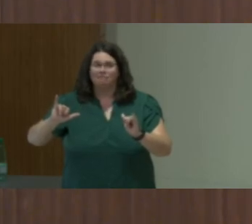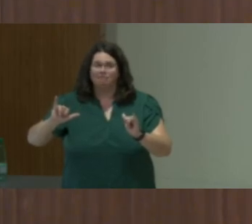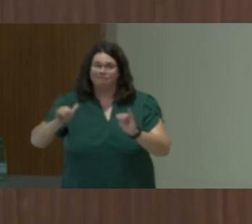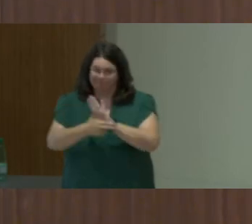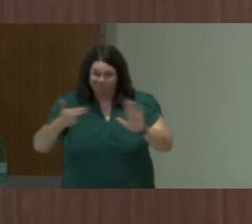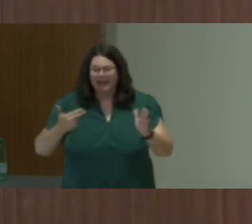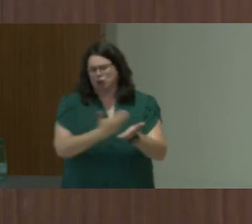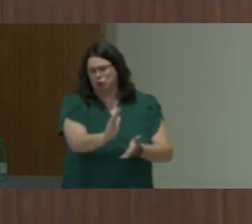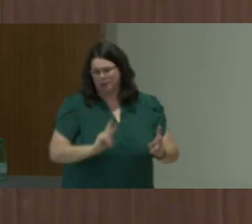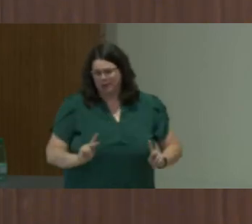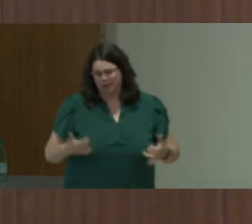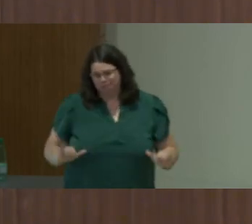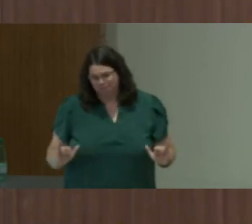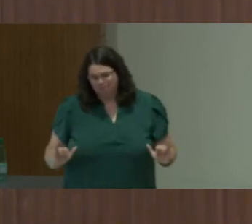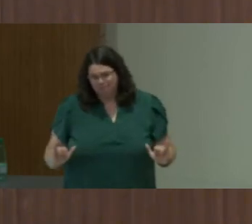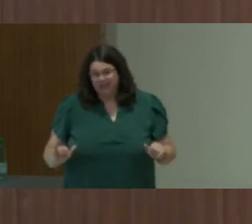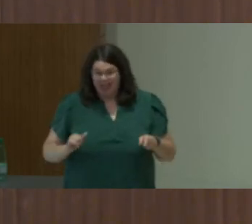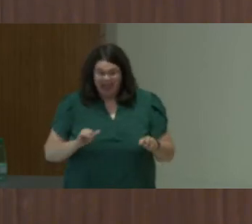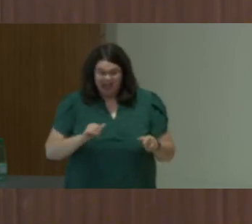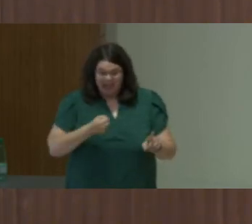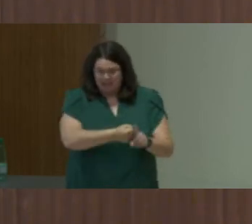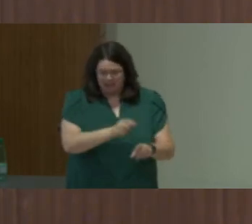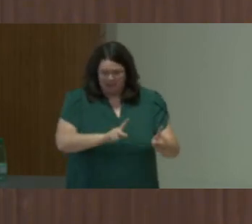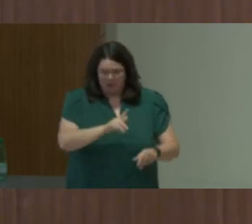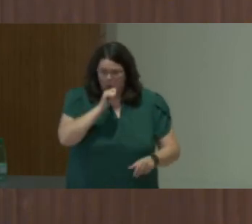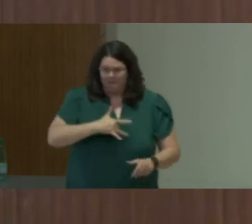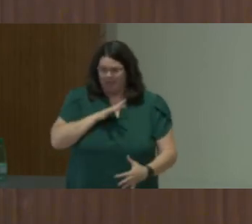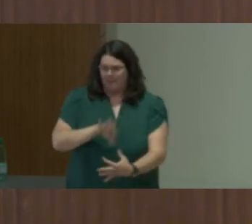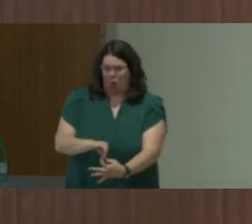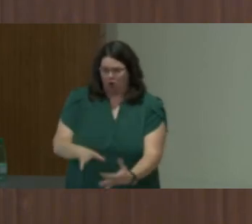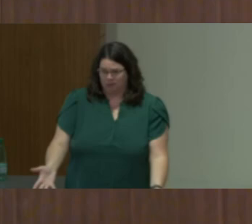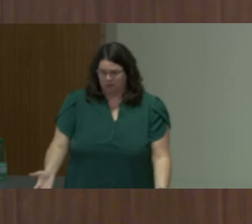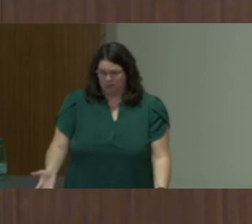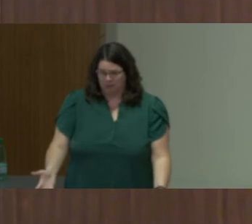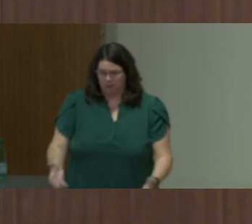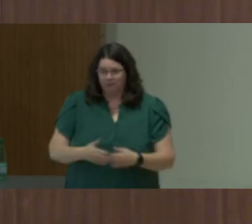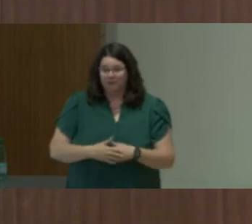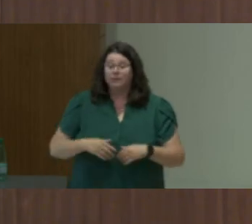and a meaningful sense of belonging. Given that we as church